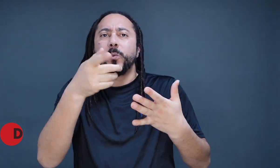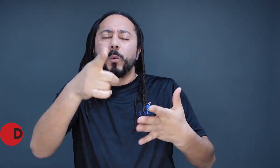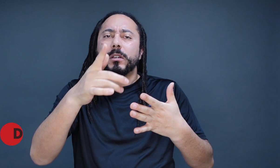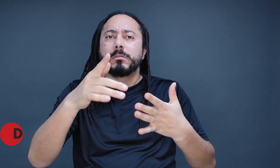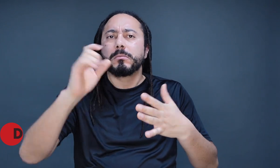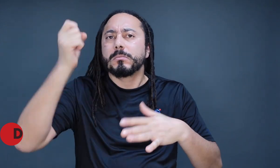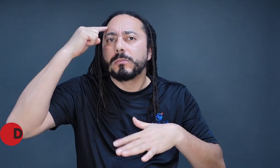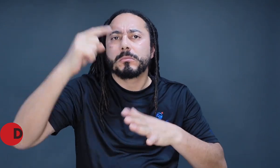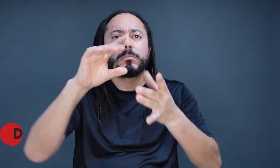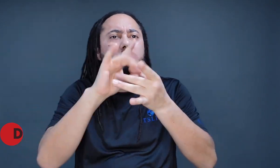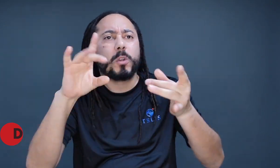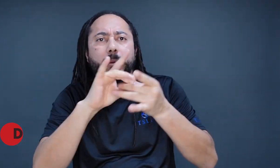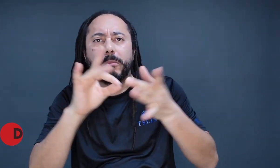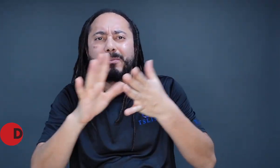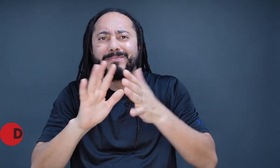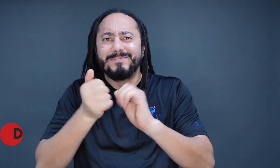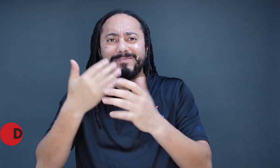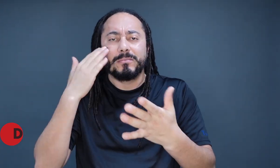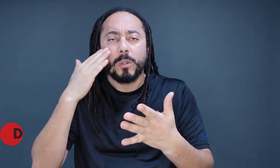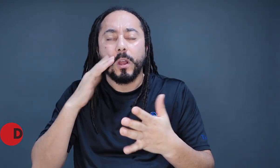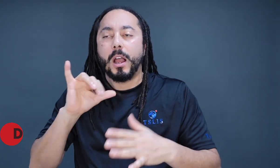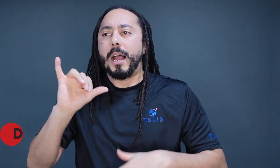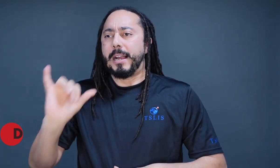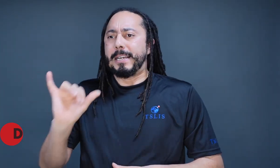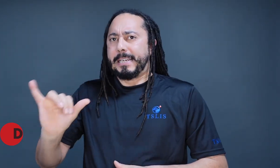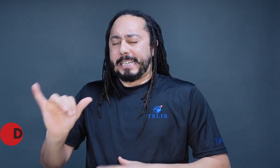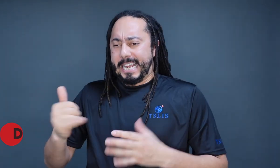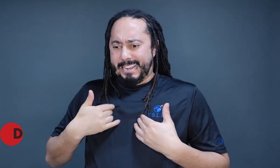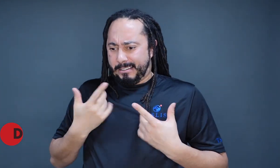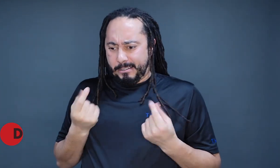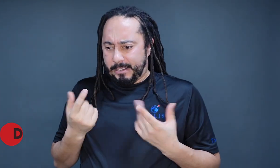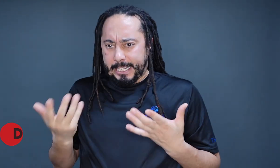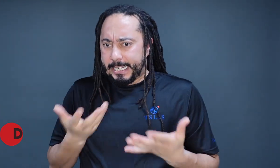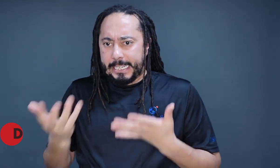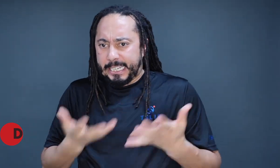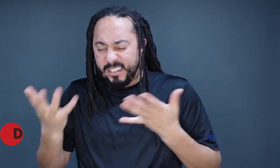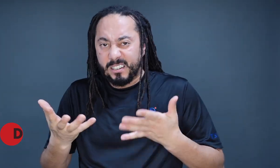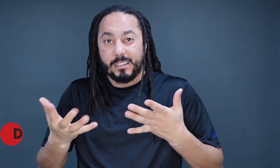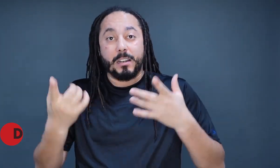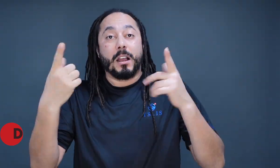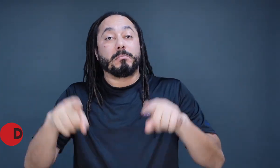what's going on. And then the government office contacted me and